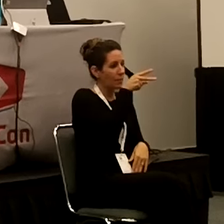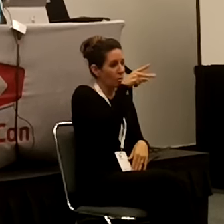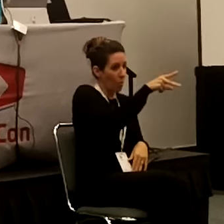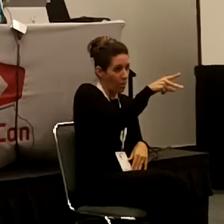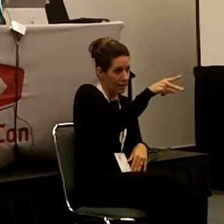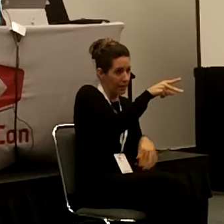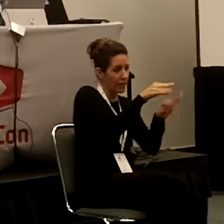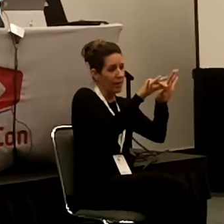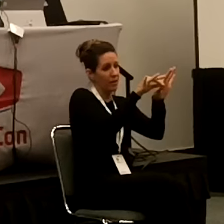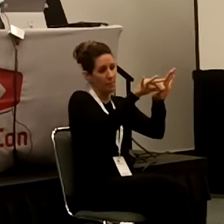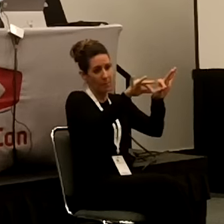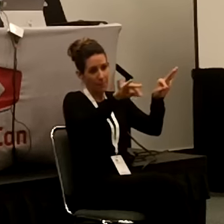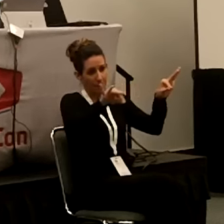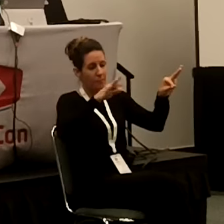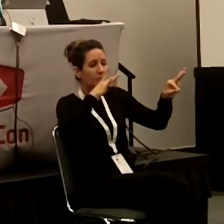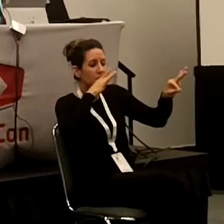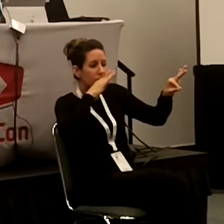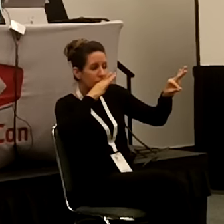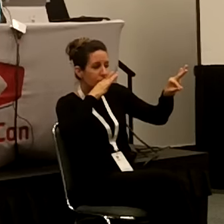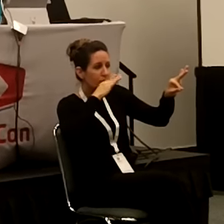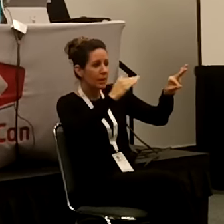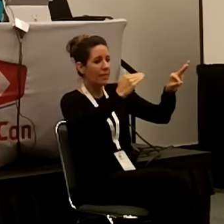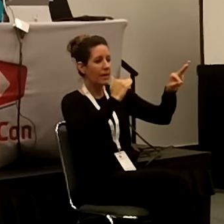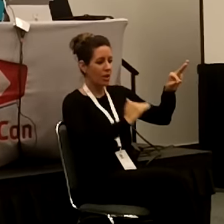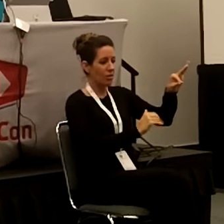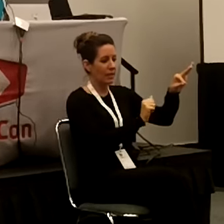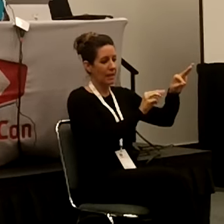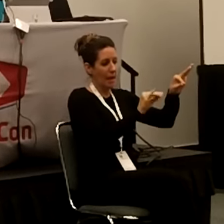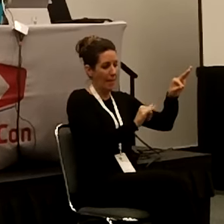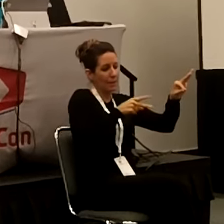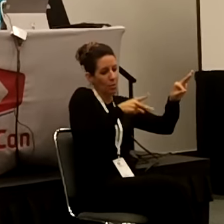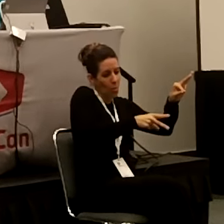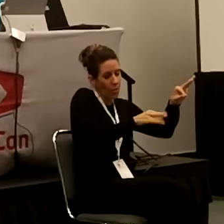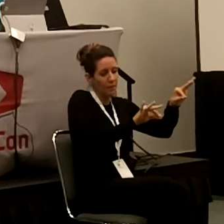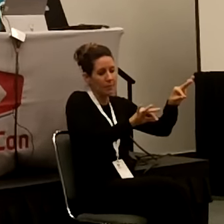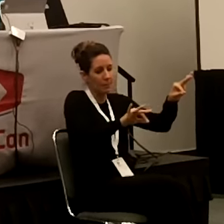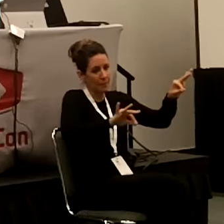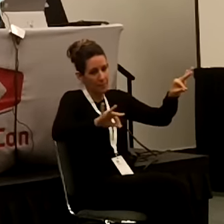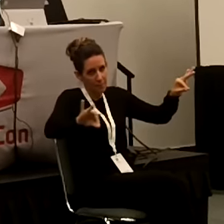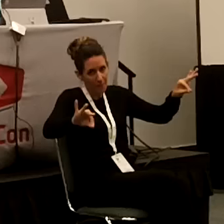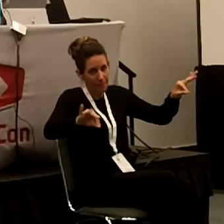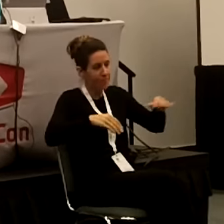and then underneath it, Amy is talking. And can you repeat the second one?